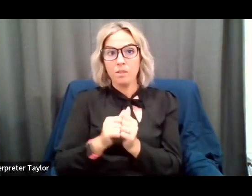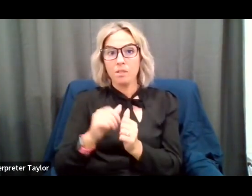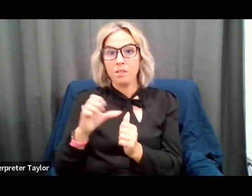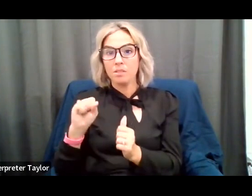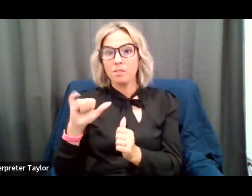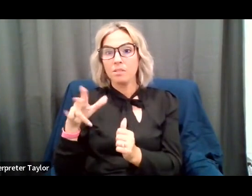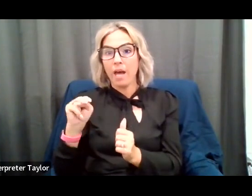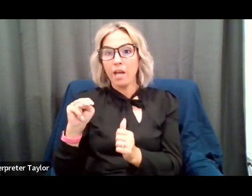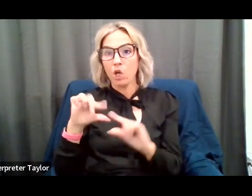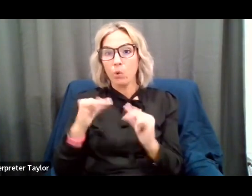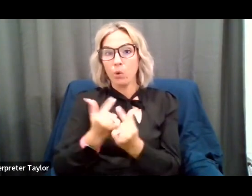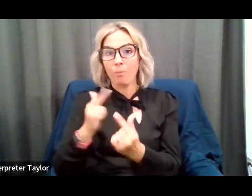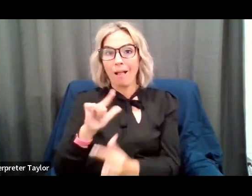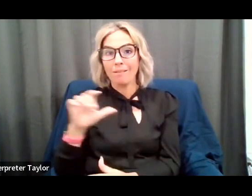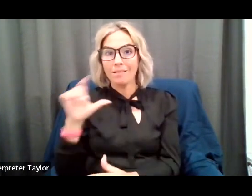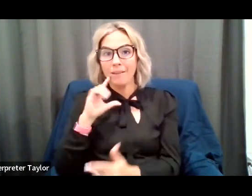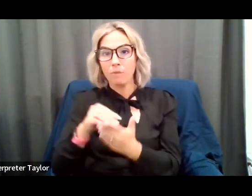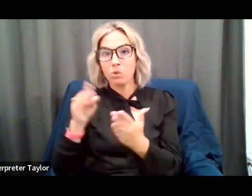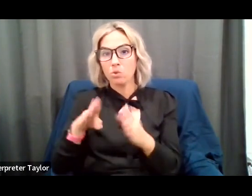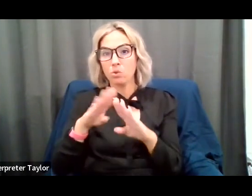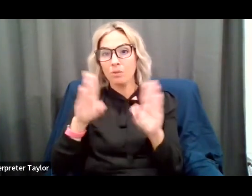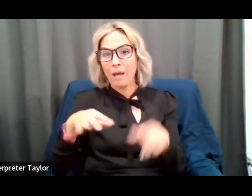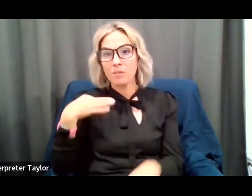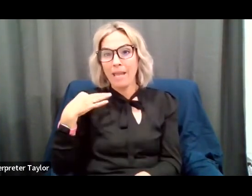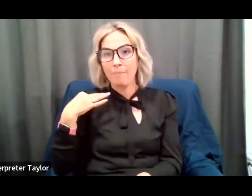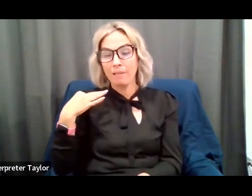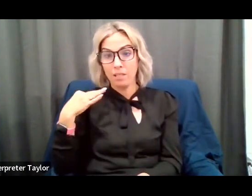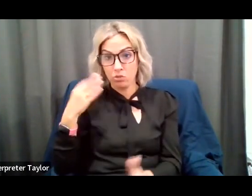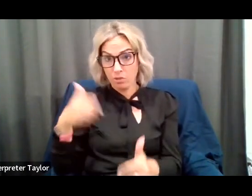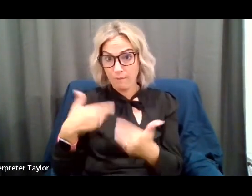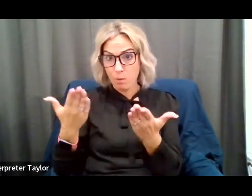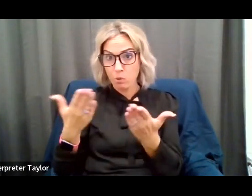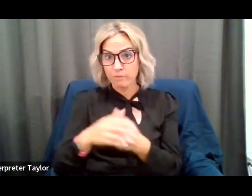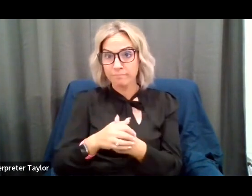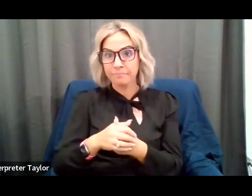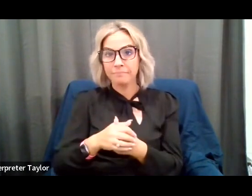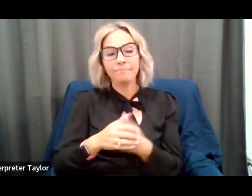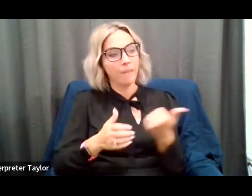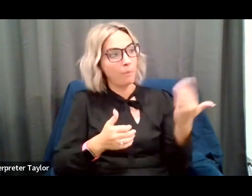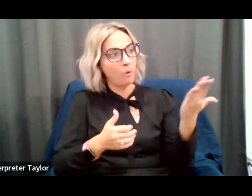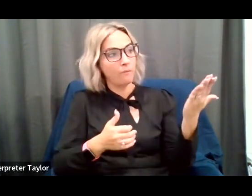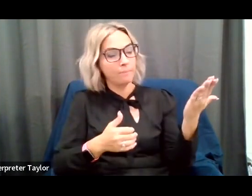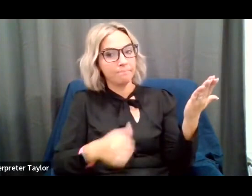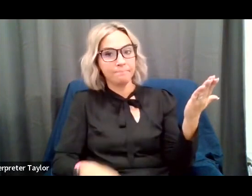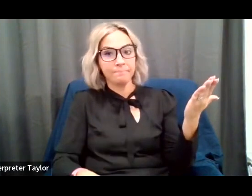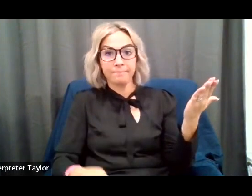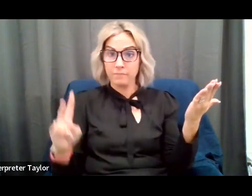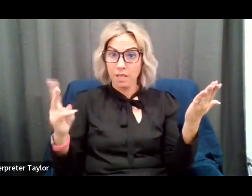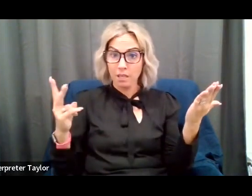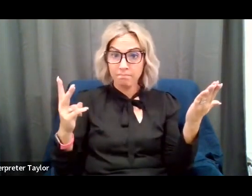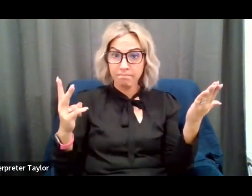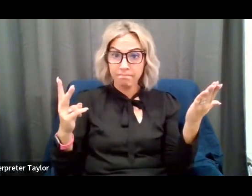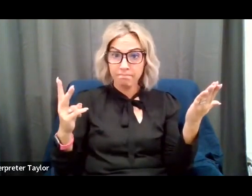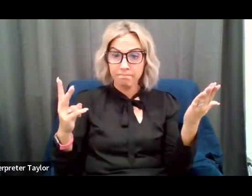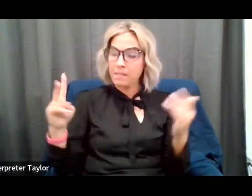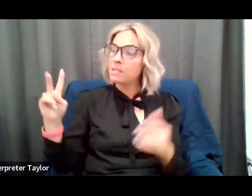LLC for Student Housing Application. Is there a motion? [So moved.] [Second?] Second.